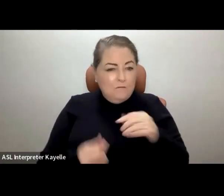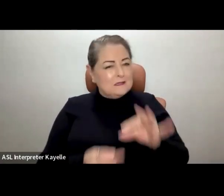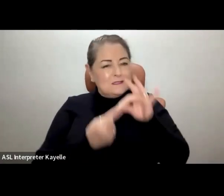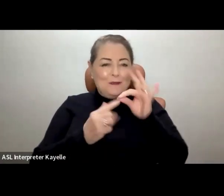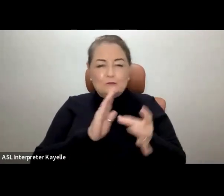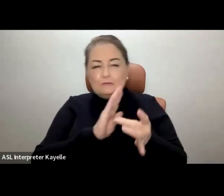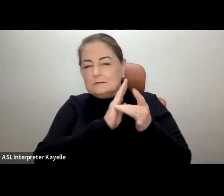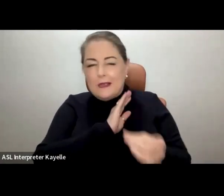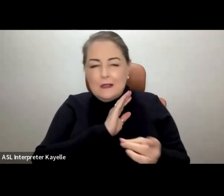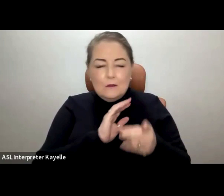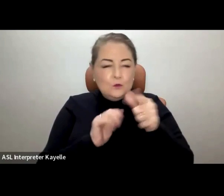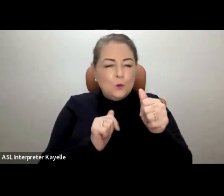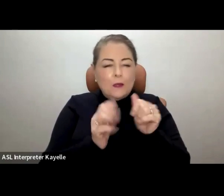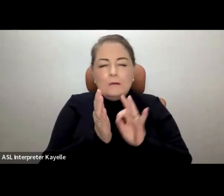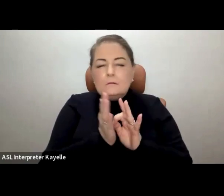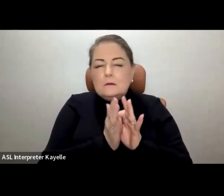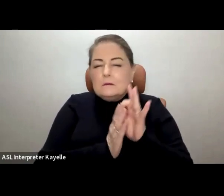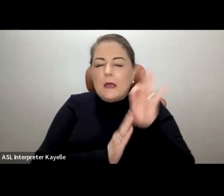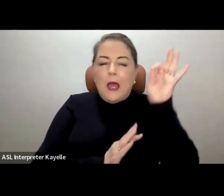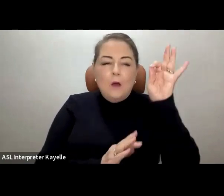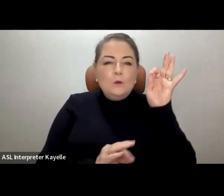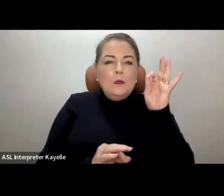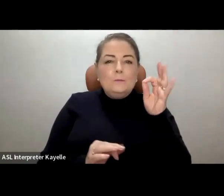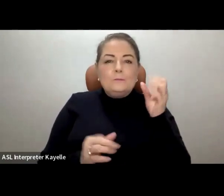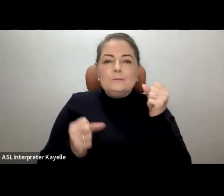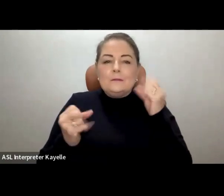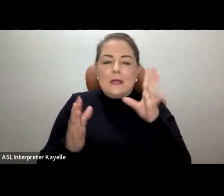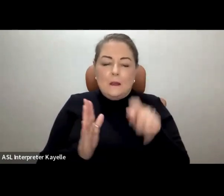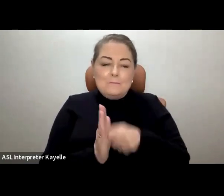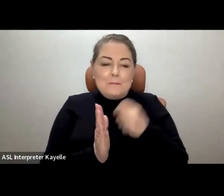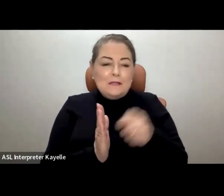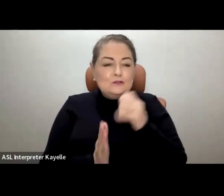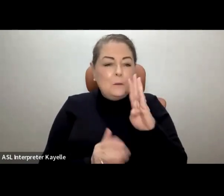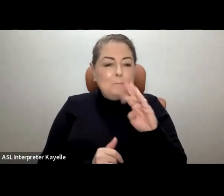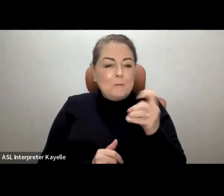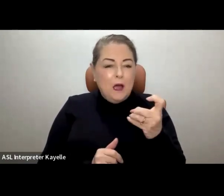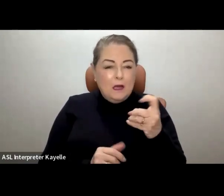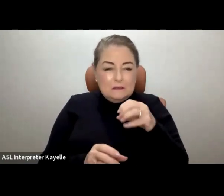can count how many matchboxes, or matches are on the ground